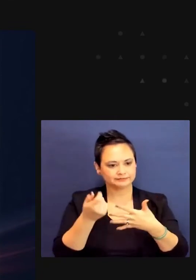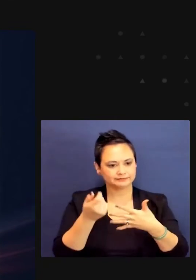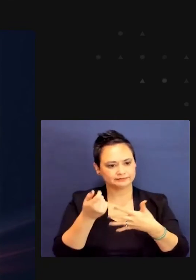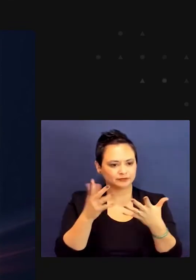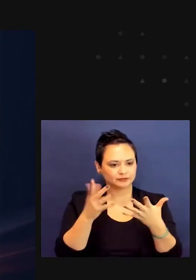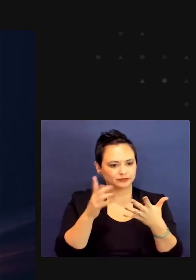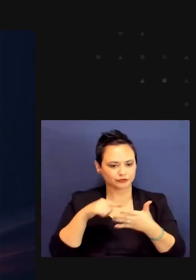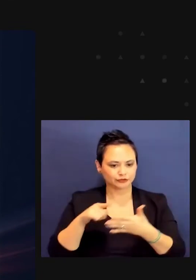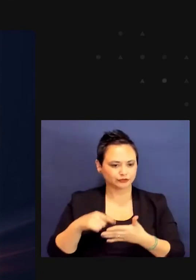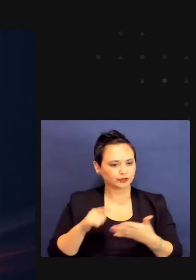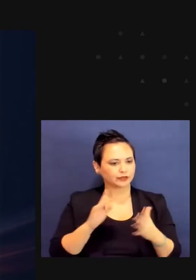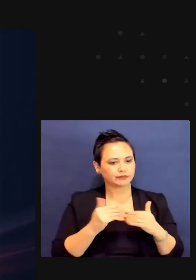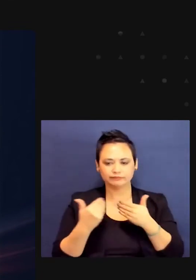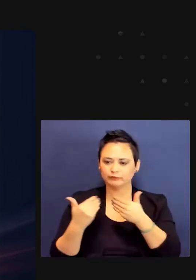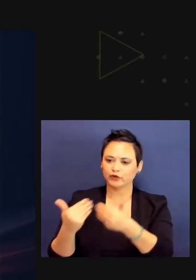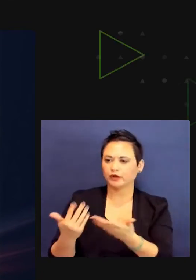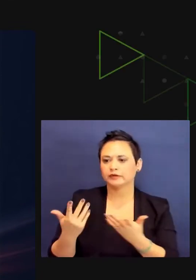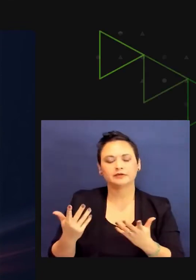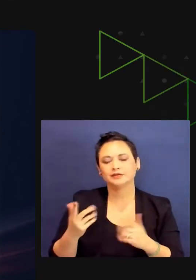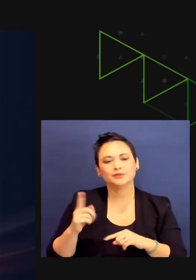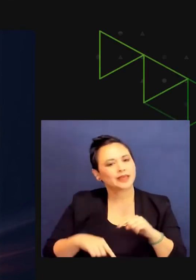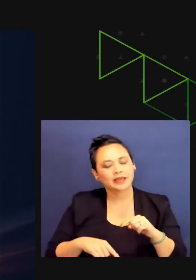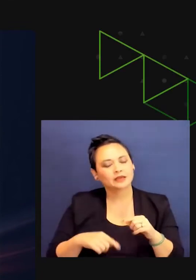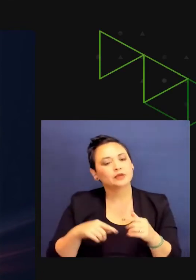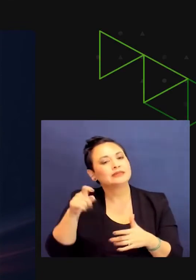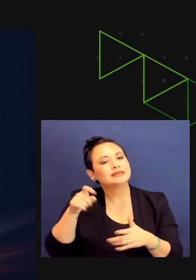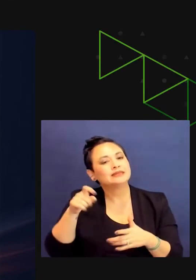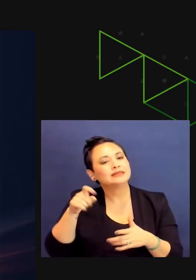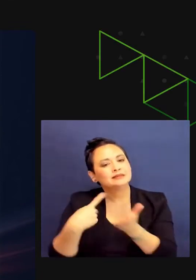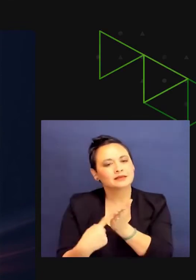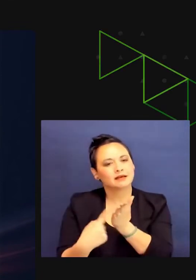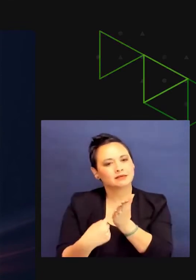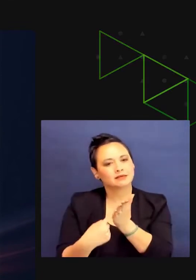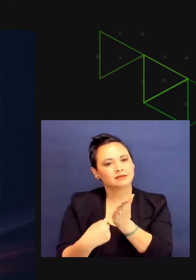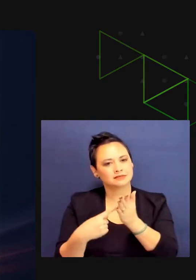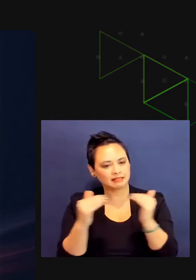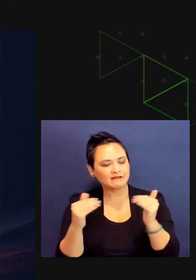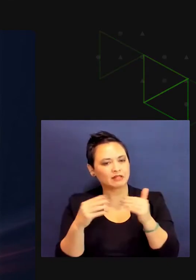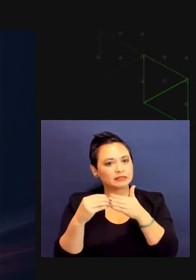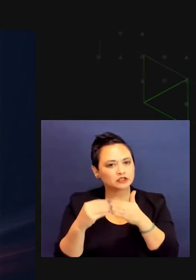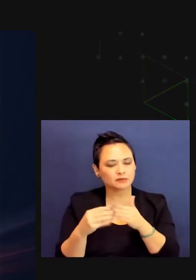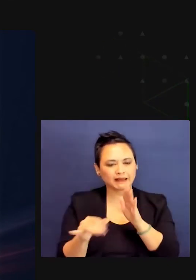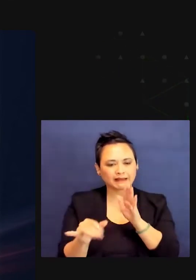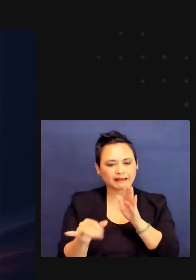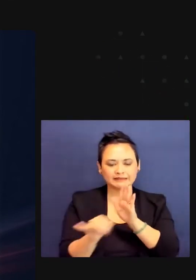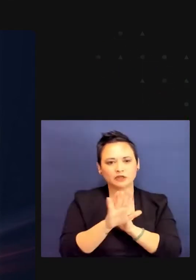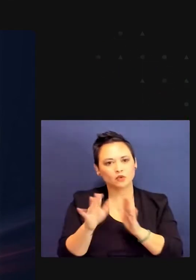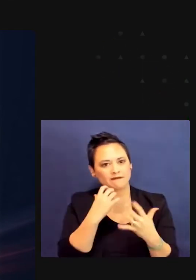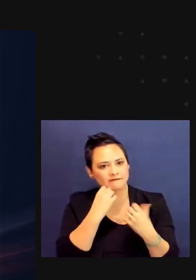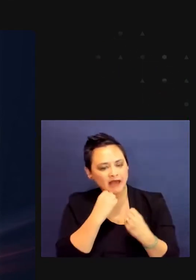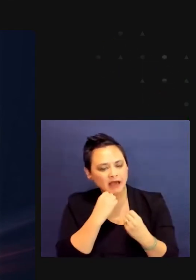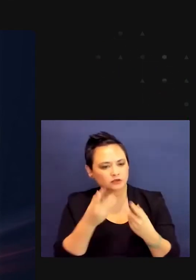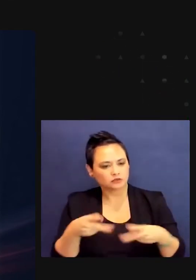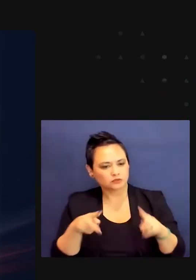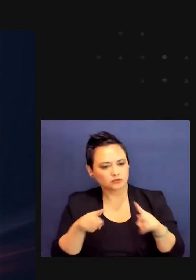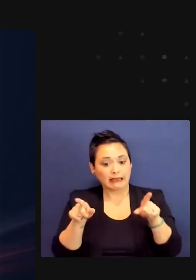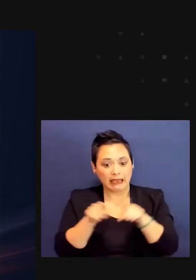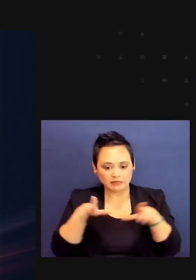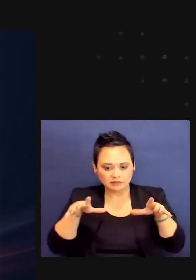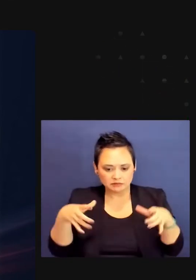at the leadership level and identify what are your values as a studio, and have an honest introspection of do you embody those values